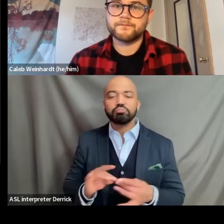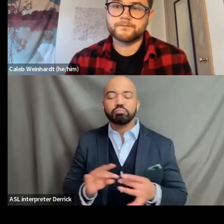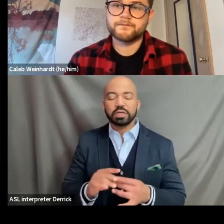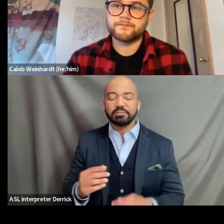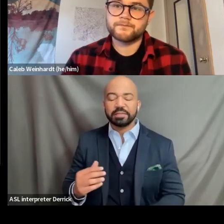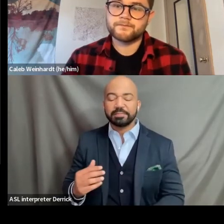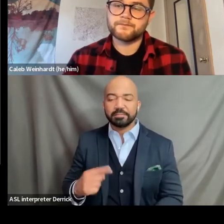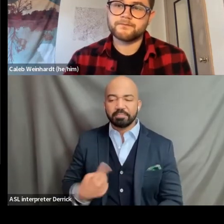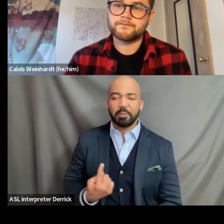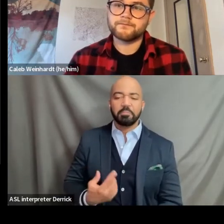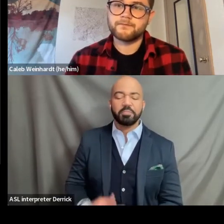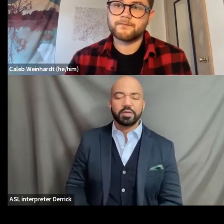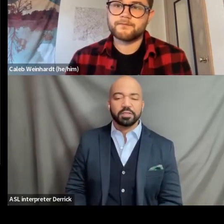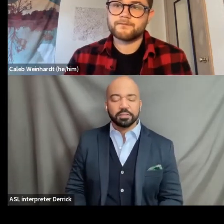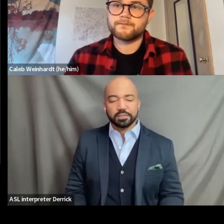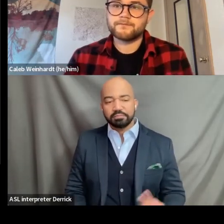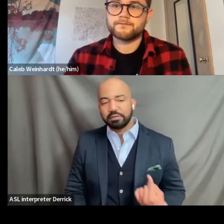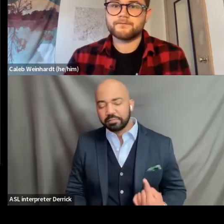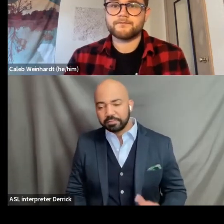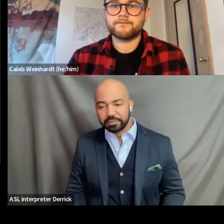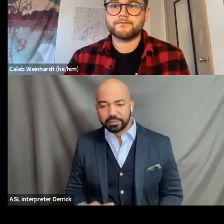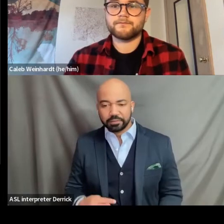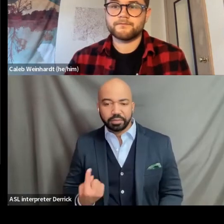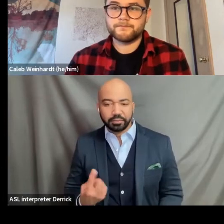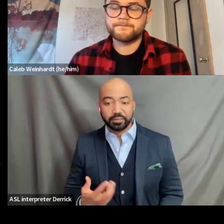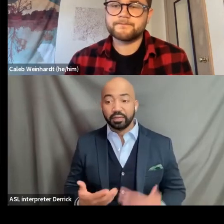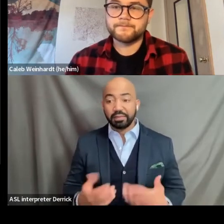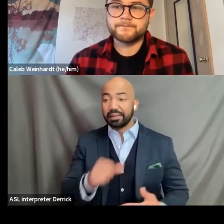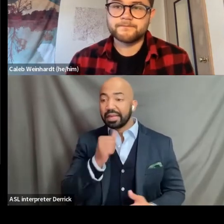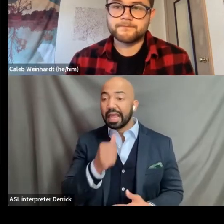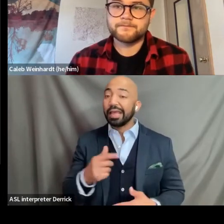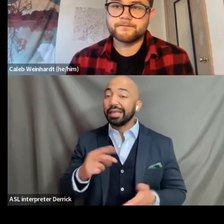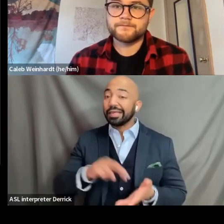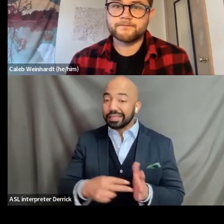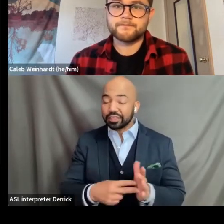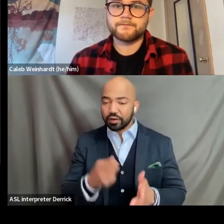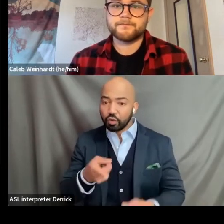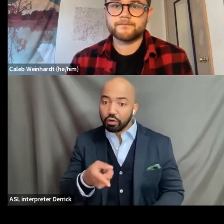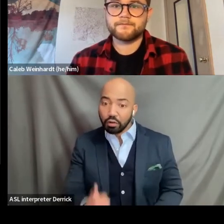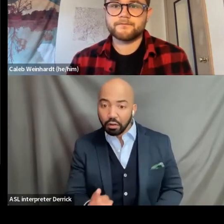that are usually not meant to be offensive or hurtful but they are.